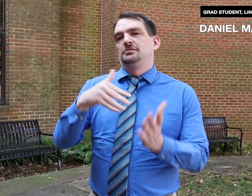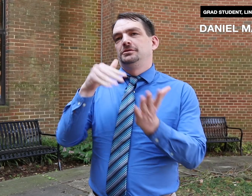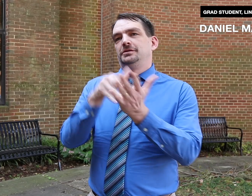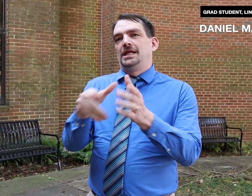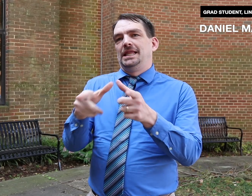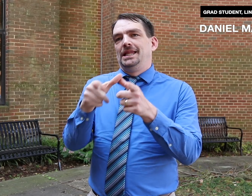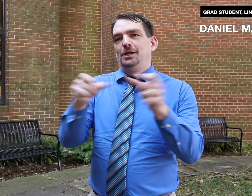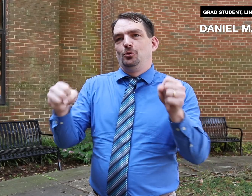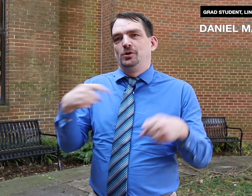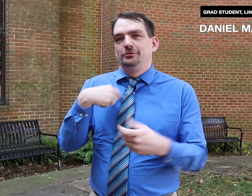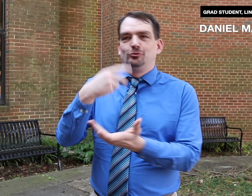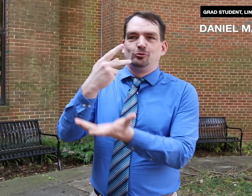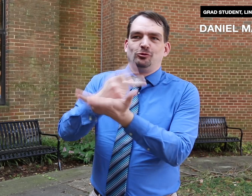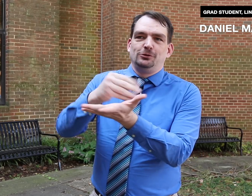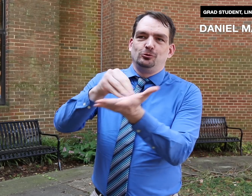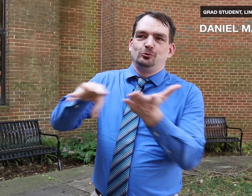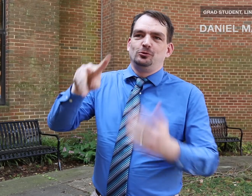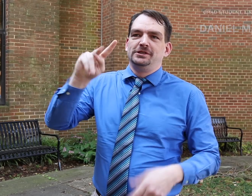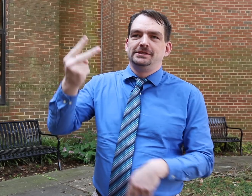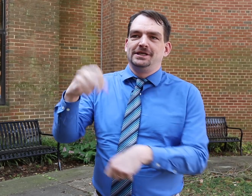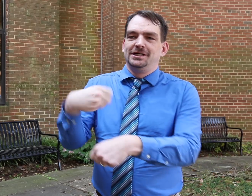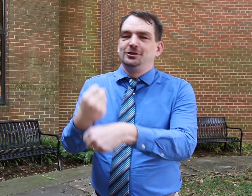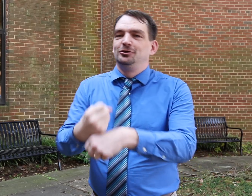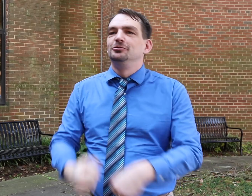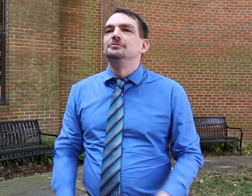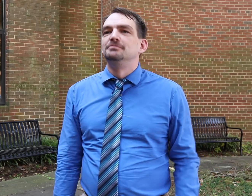I study linguistics. I am a second year graduate student.